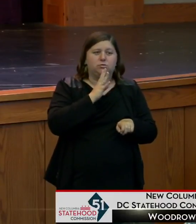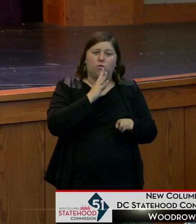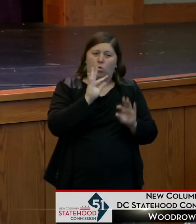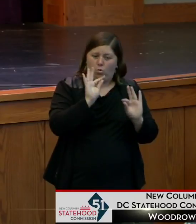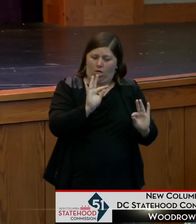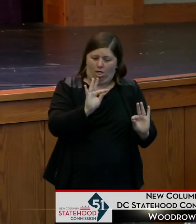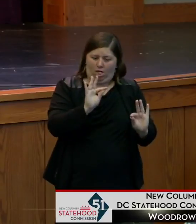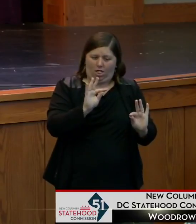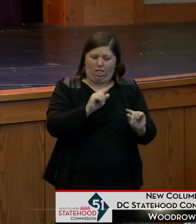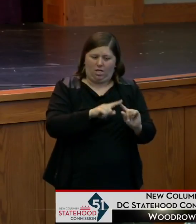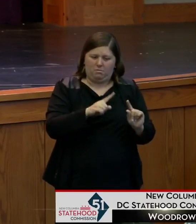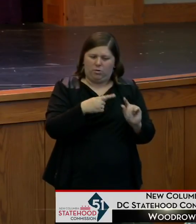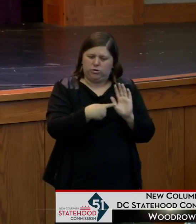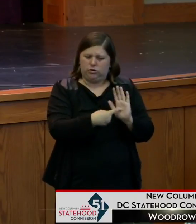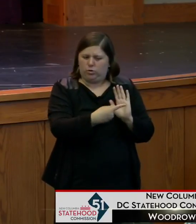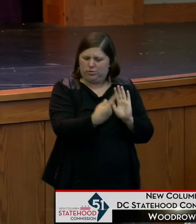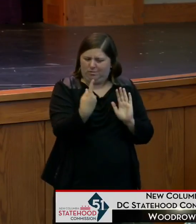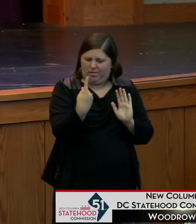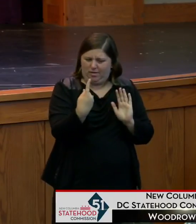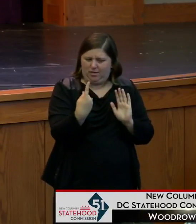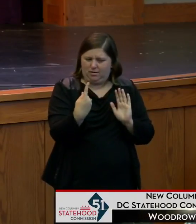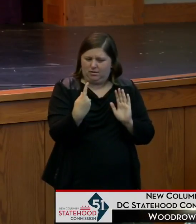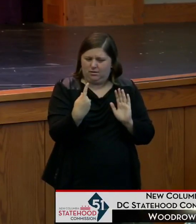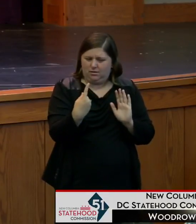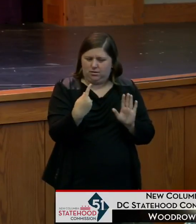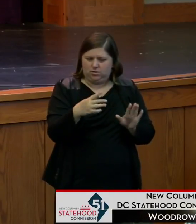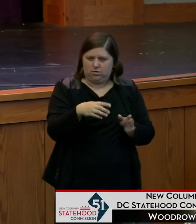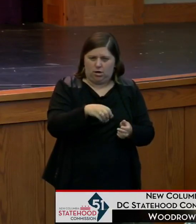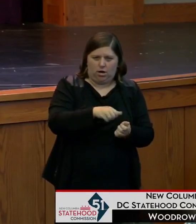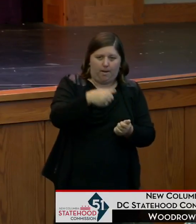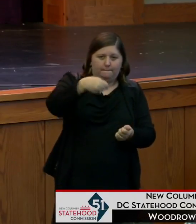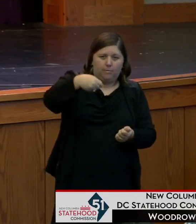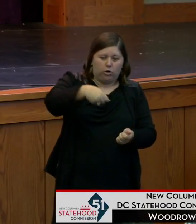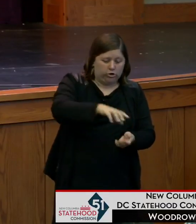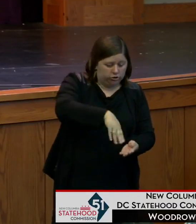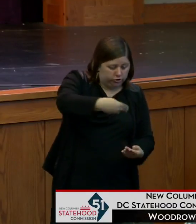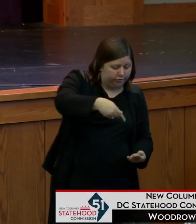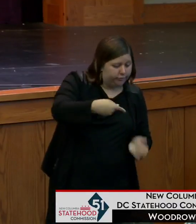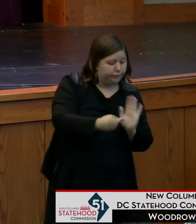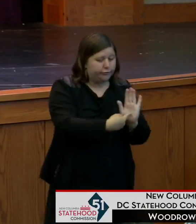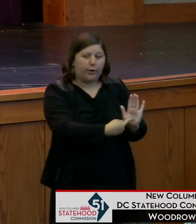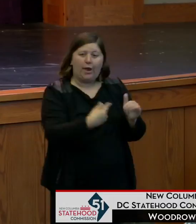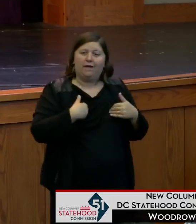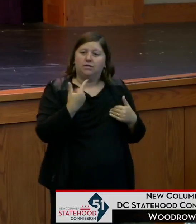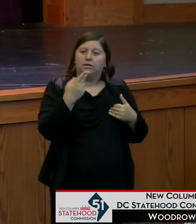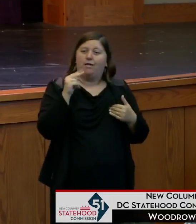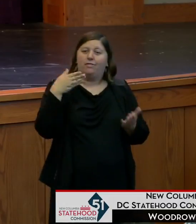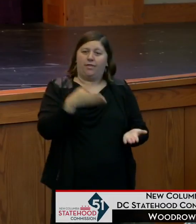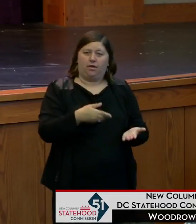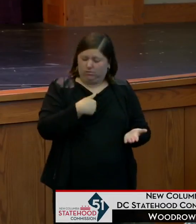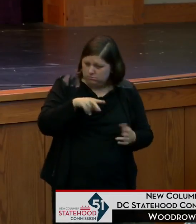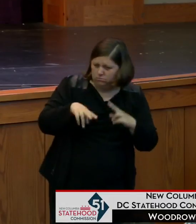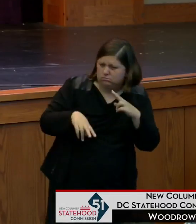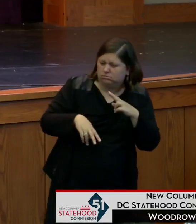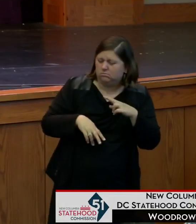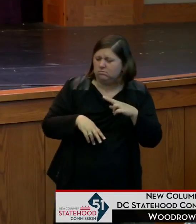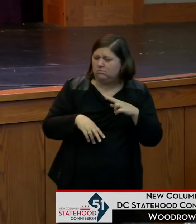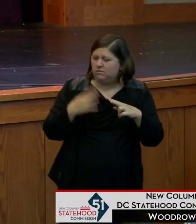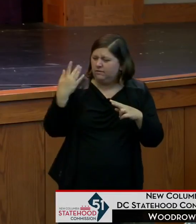BUT LET ME SHOW YOU SOMETHING. SHE OPENED HER PURSE. THERE WAS A GUN IN HER PURSE. I LOOKED AT HER AND SAID WHY DO YOU NEED A GUN?